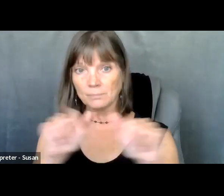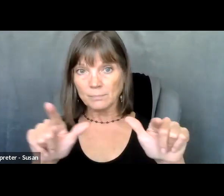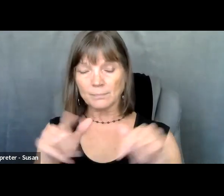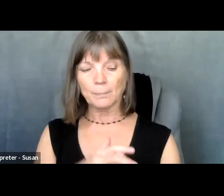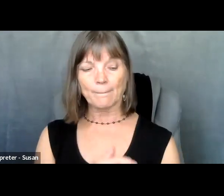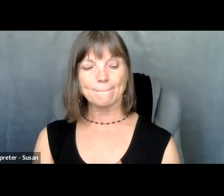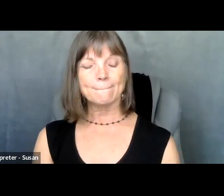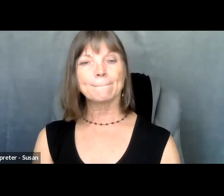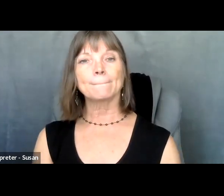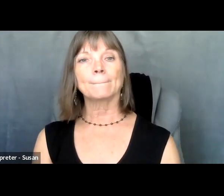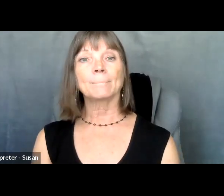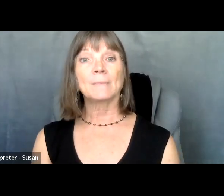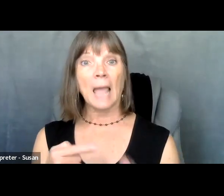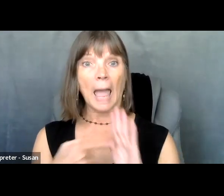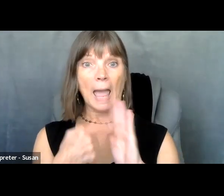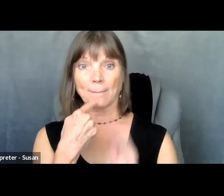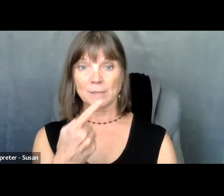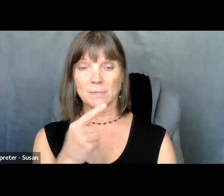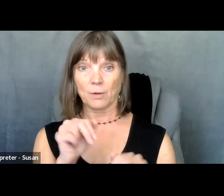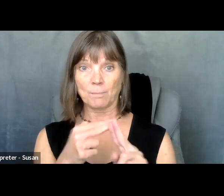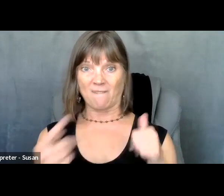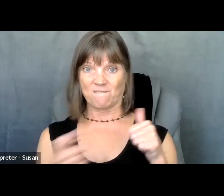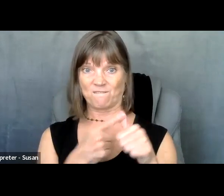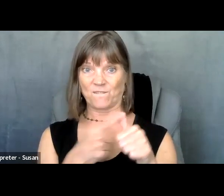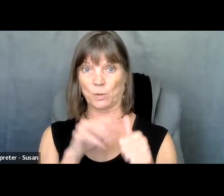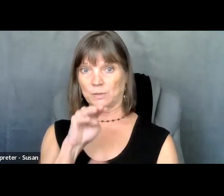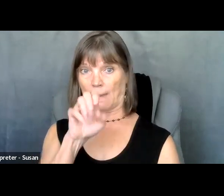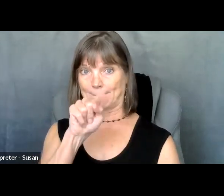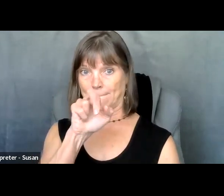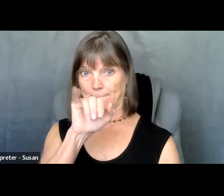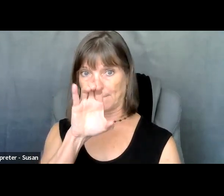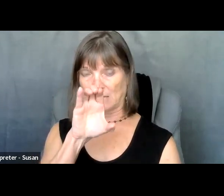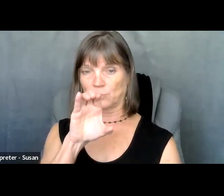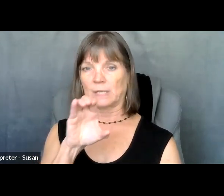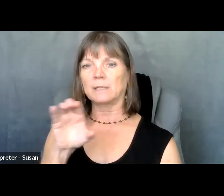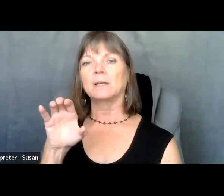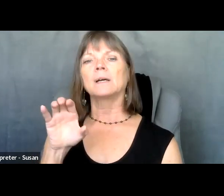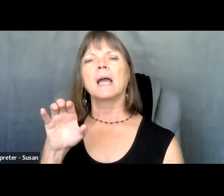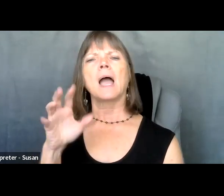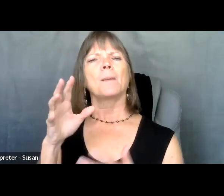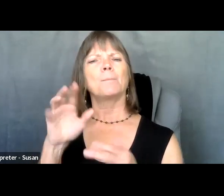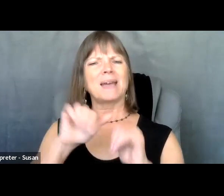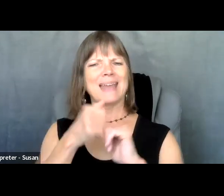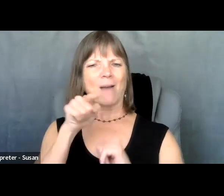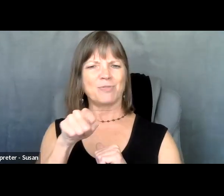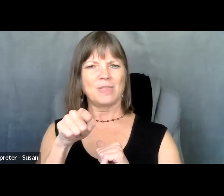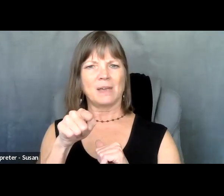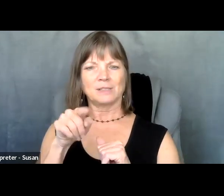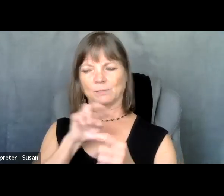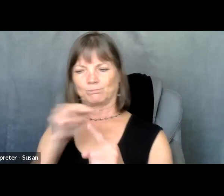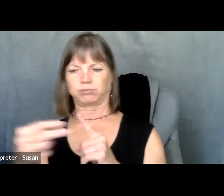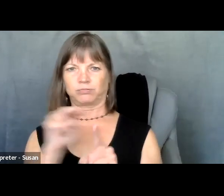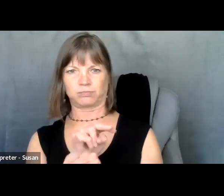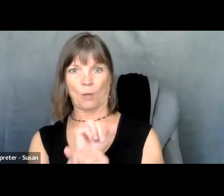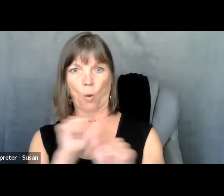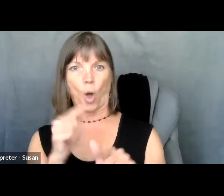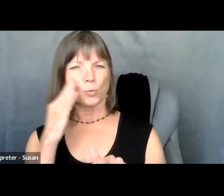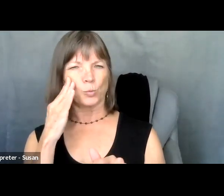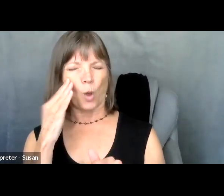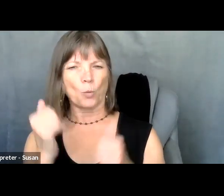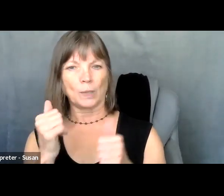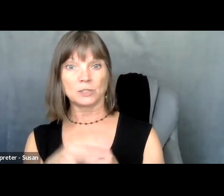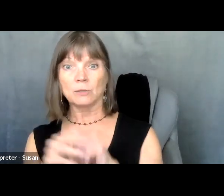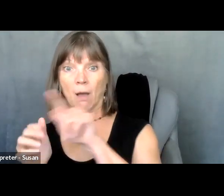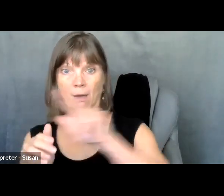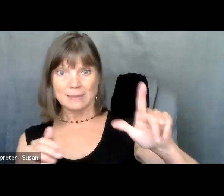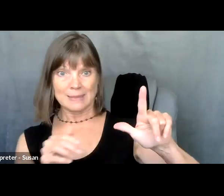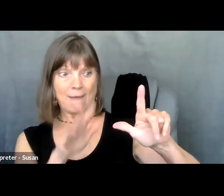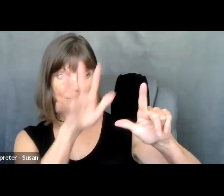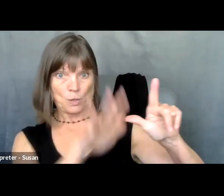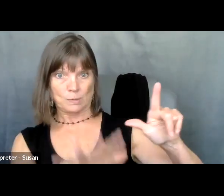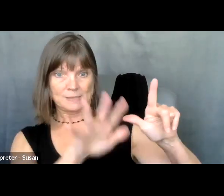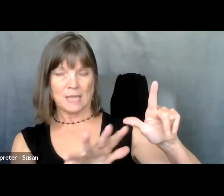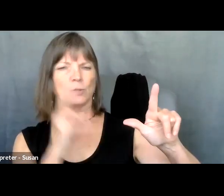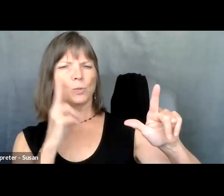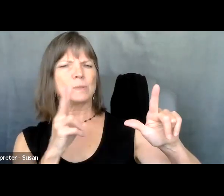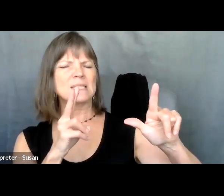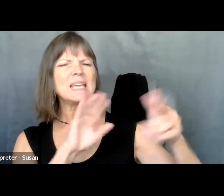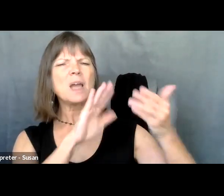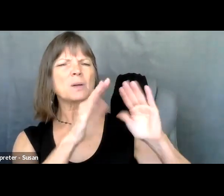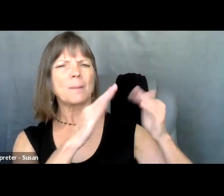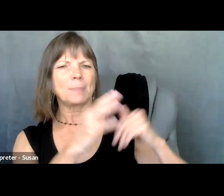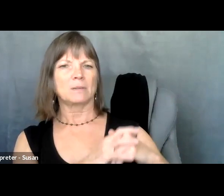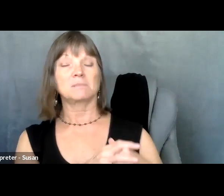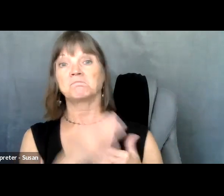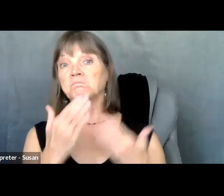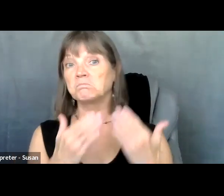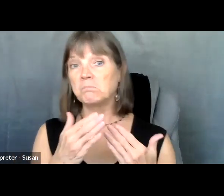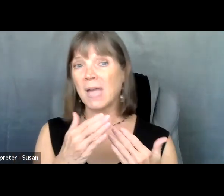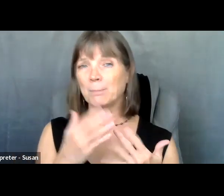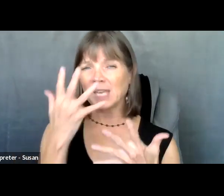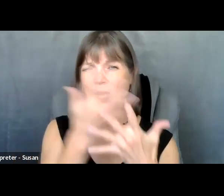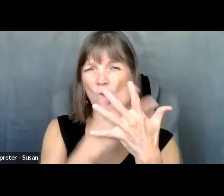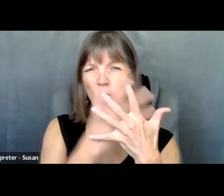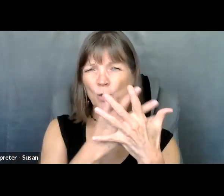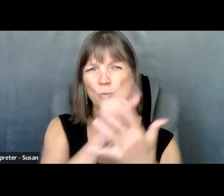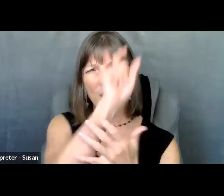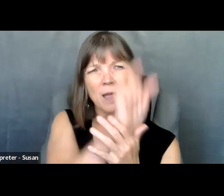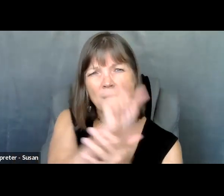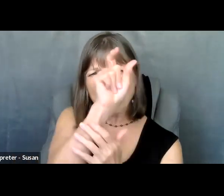Kelly Crosbie (she/her): So i'm going to tell you about the first metric of five. But I want to use this as a way to orient you to all the dashboard metrics. So on the left-hand side. What you're going to see is you're going to see some kind of prepare. So it's either going to be gray bars, or in some cases you'll see A.